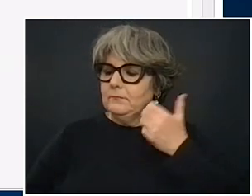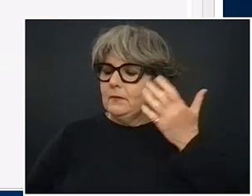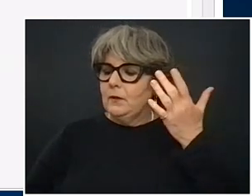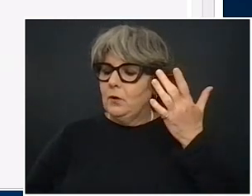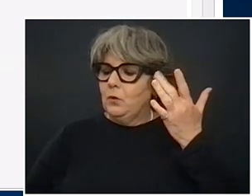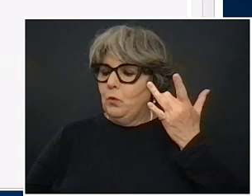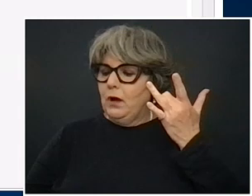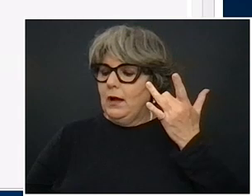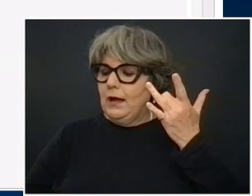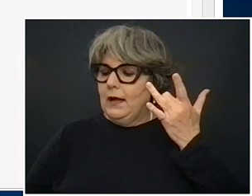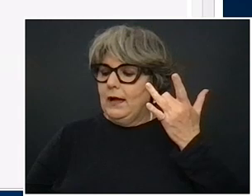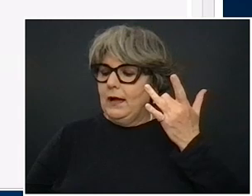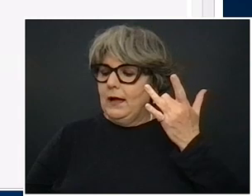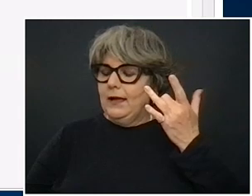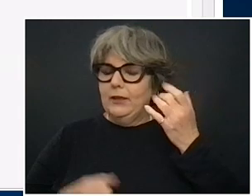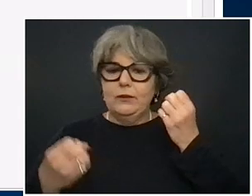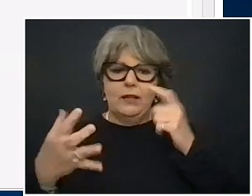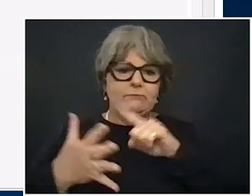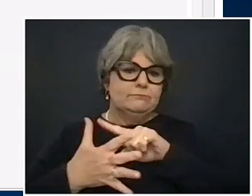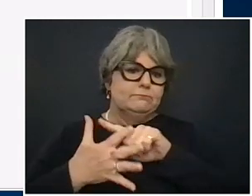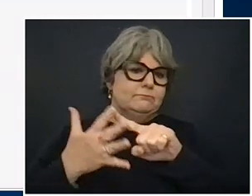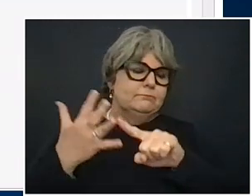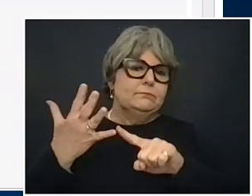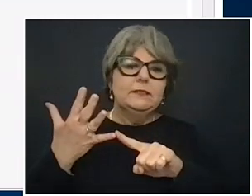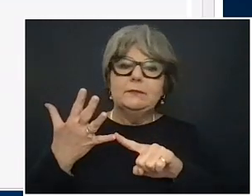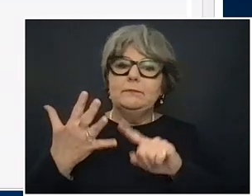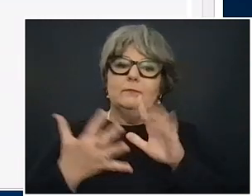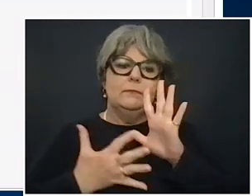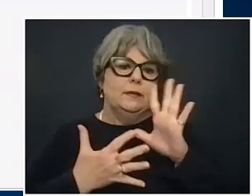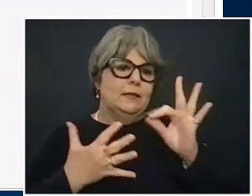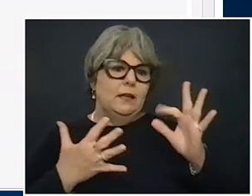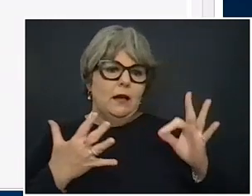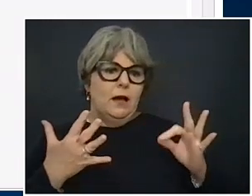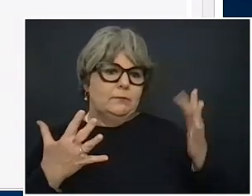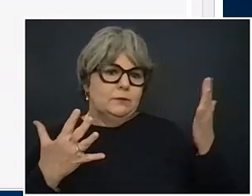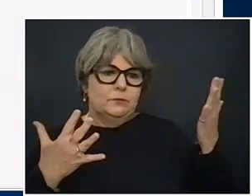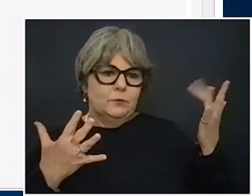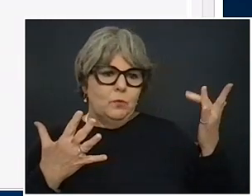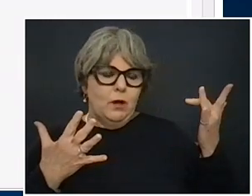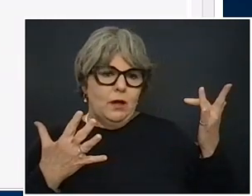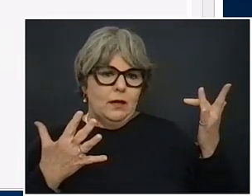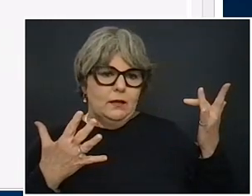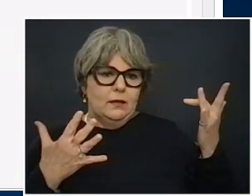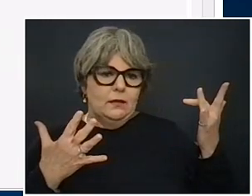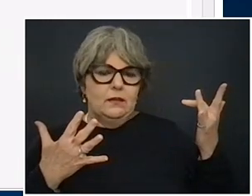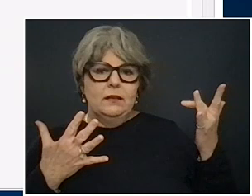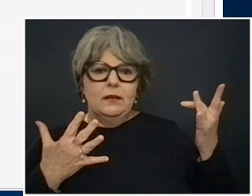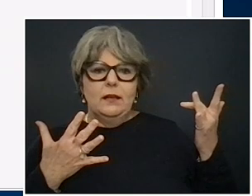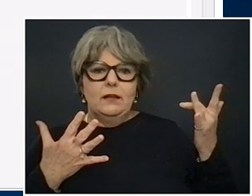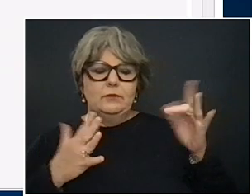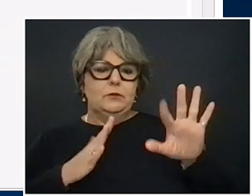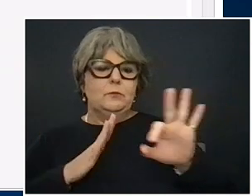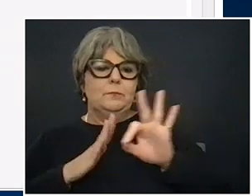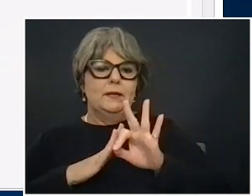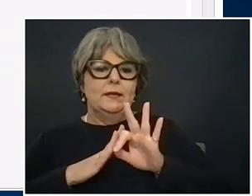this many options as your choice of regulator and the thought process that